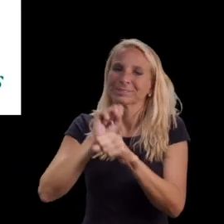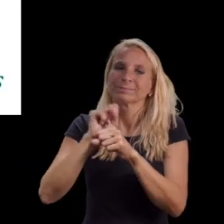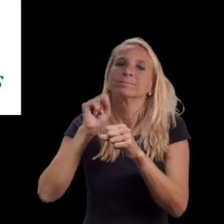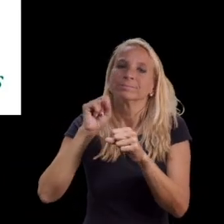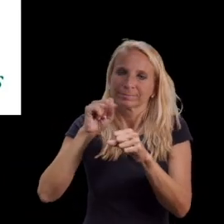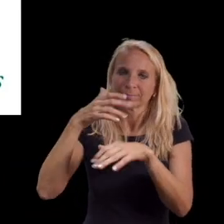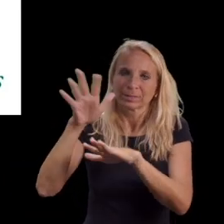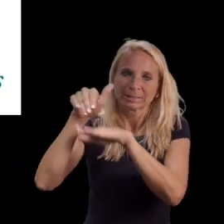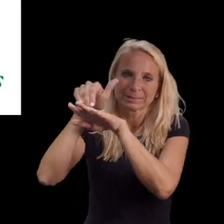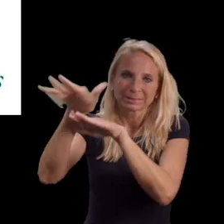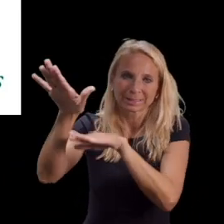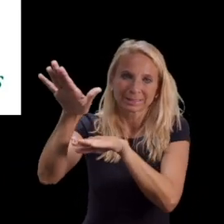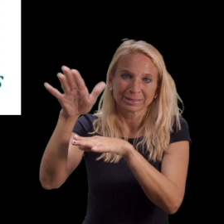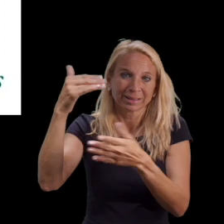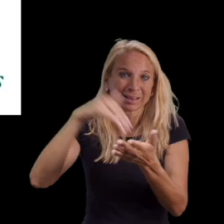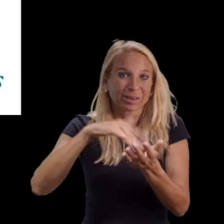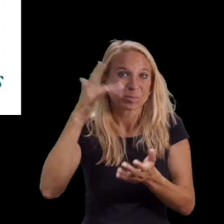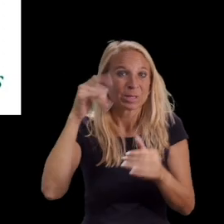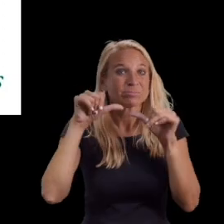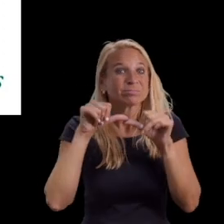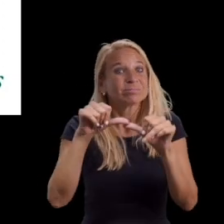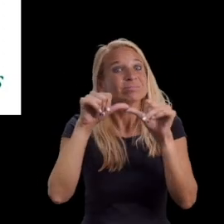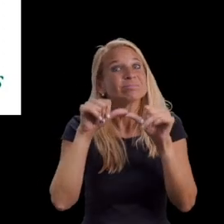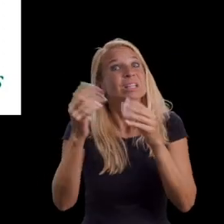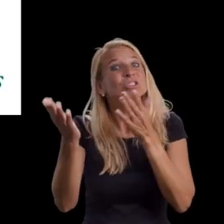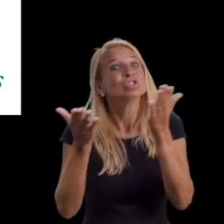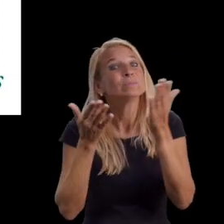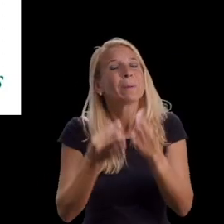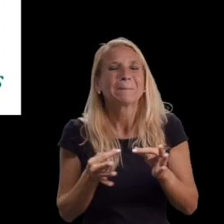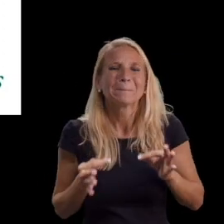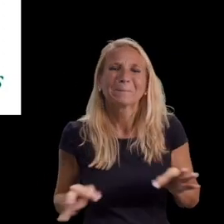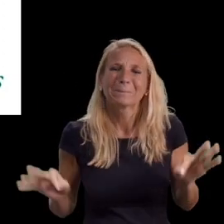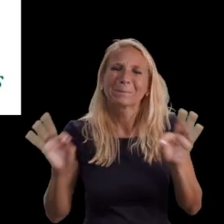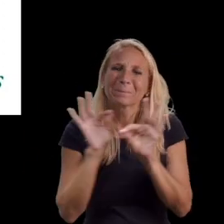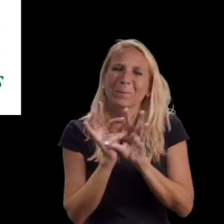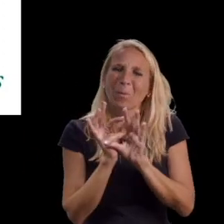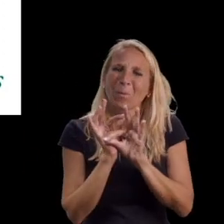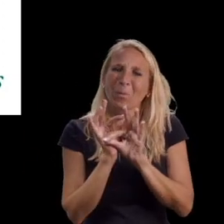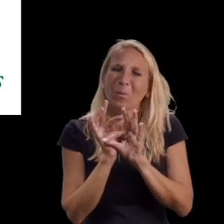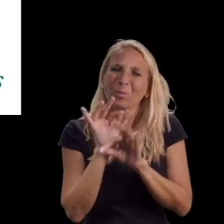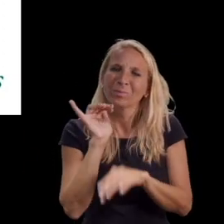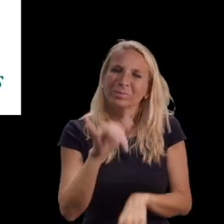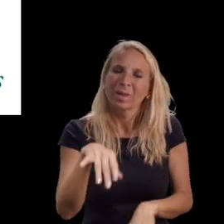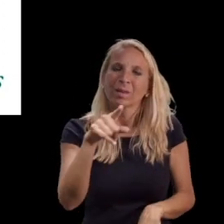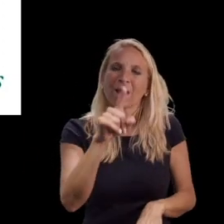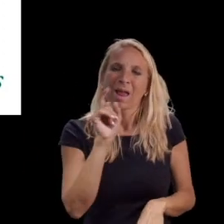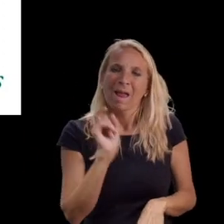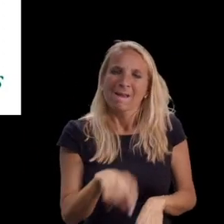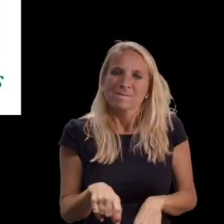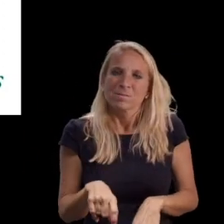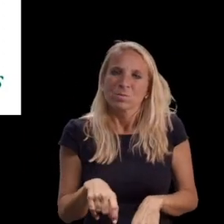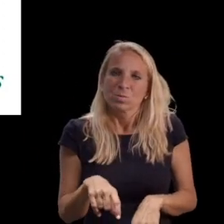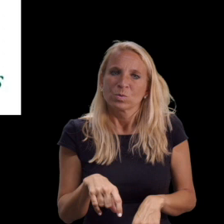Because again, continuation of services are very important. That's really where you have to kind of make these requests